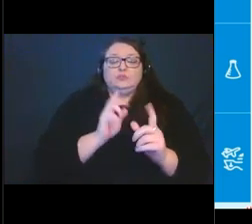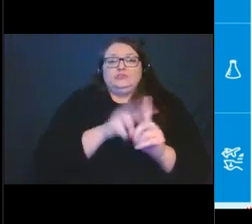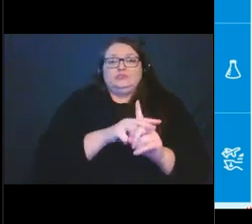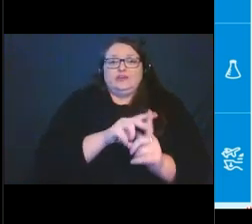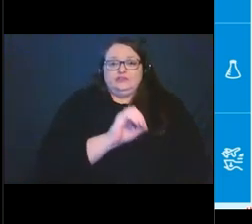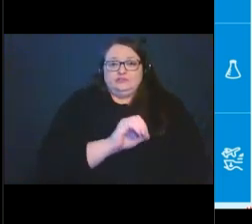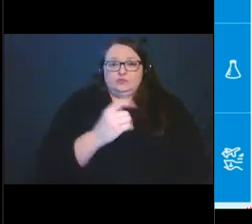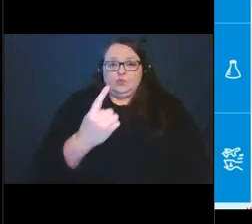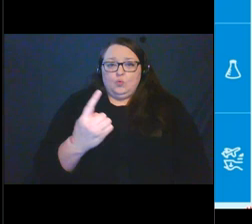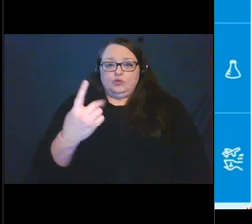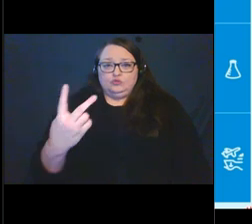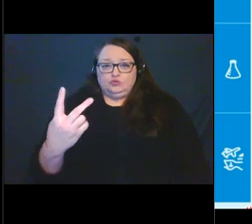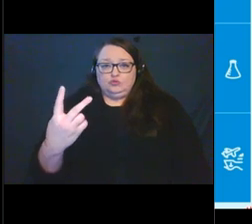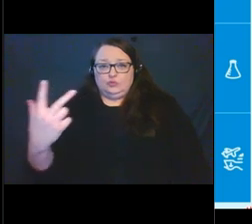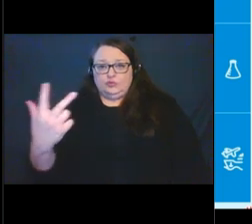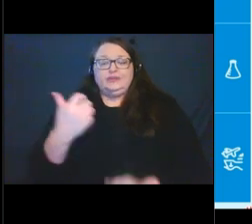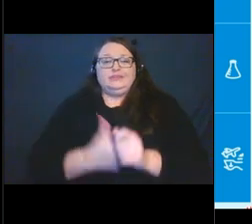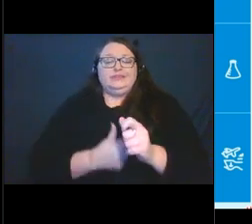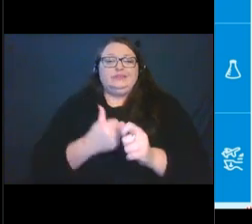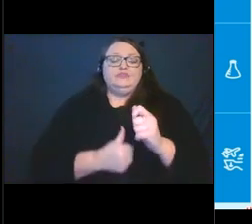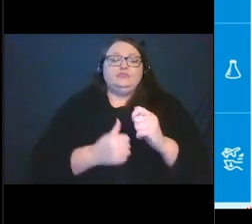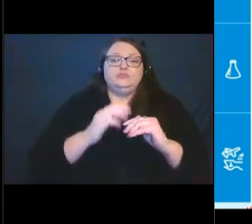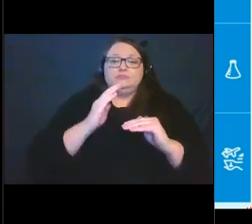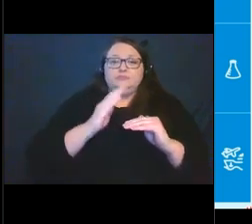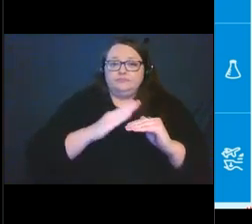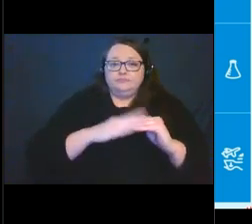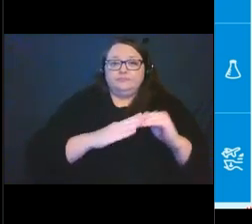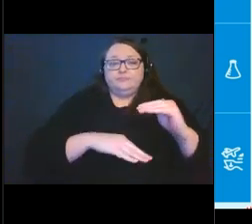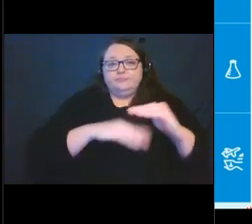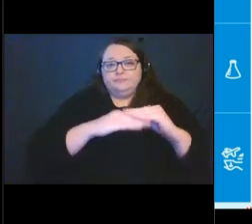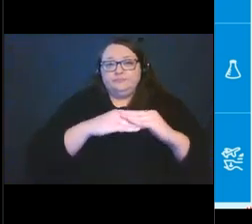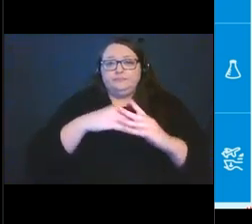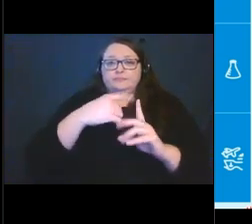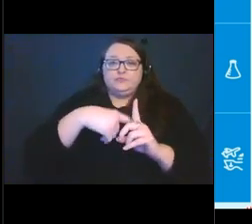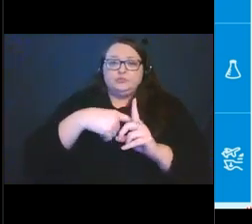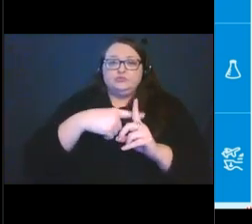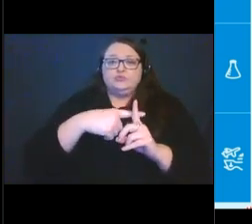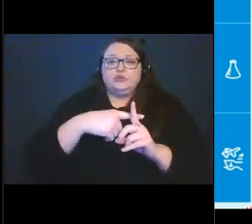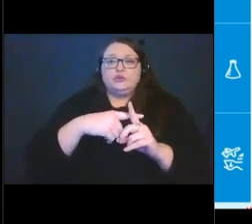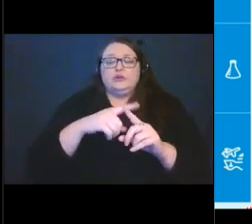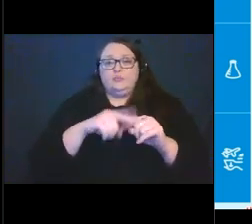to each individual maximum and minimum temperature forecast value based on where they fall within